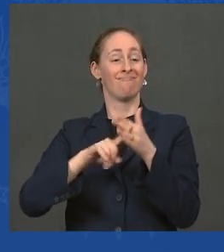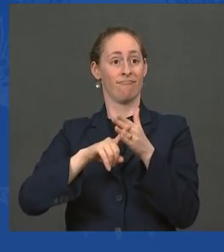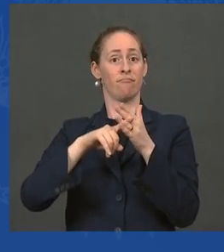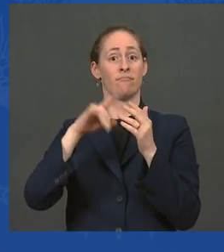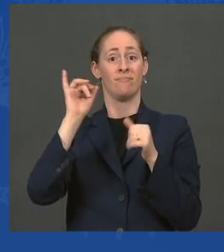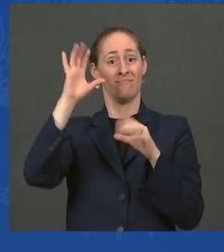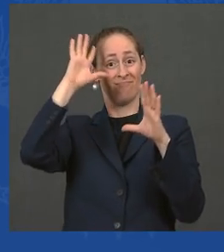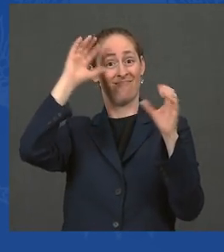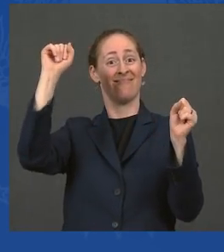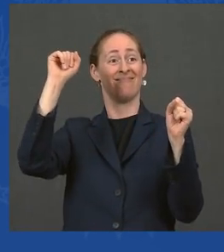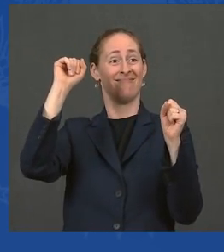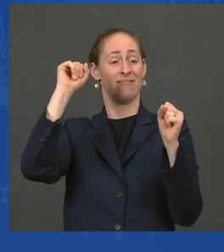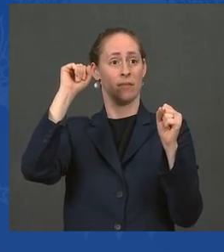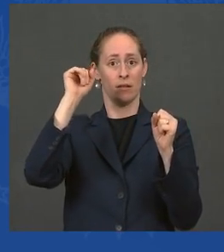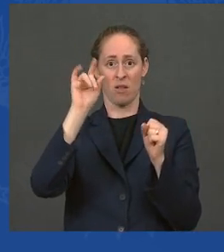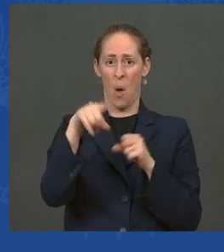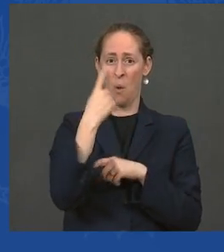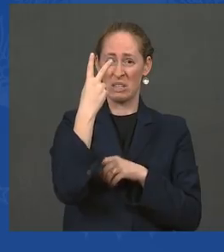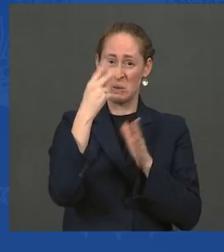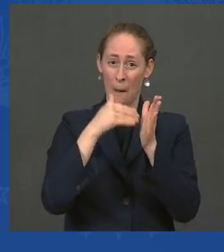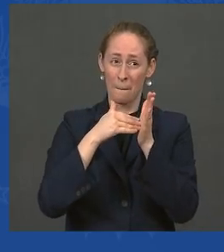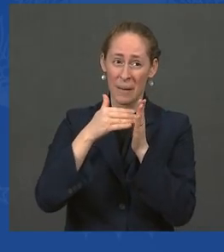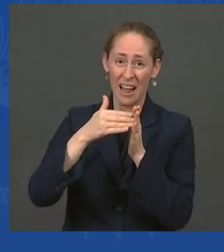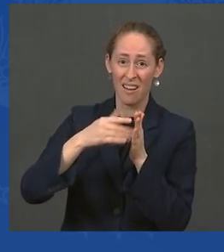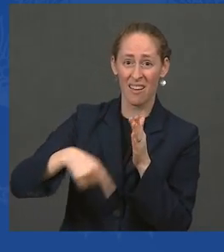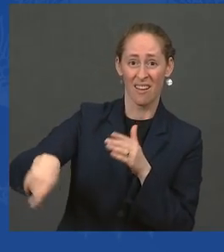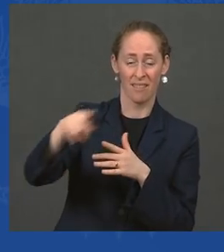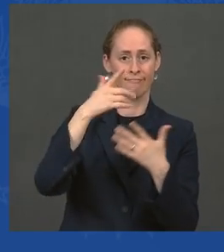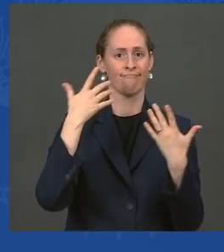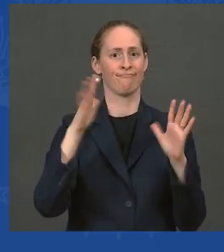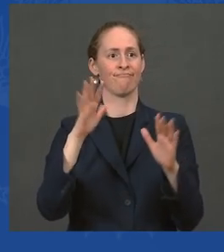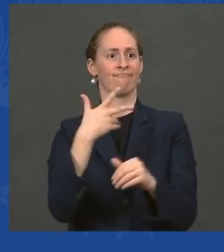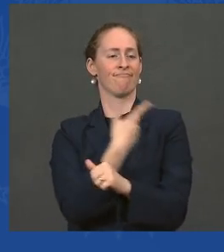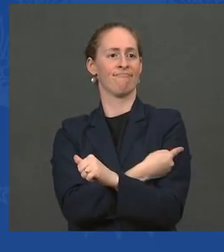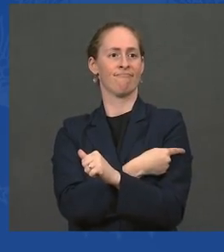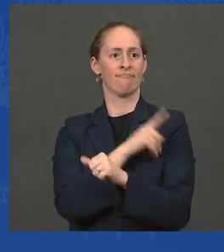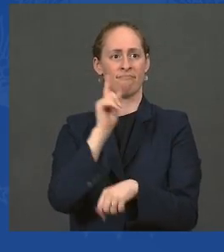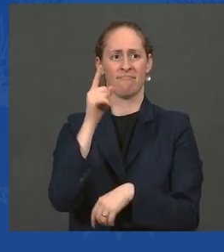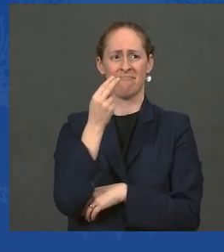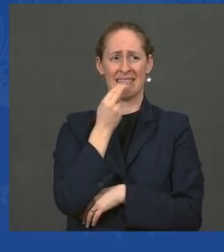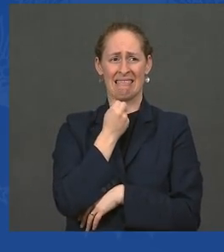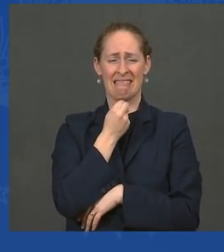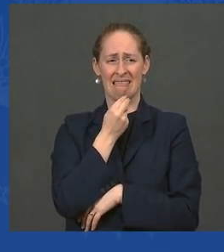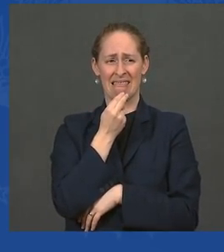that had gotten a vaccine. Well, guess what? We're up to 190 million.